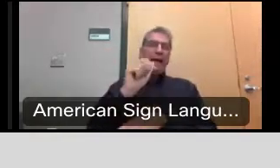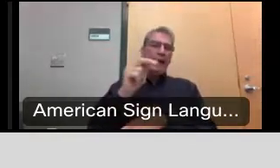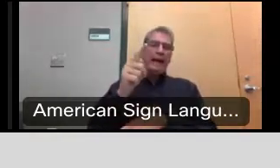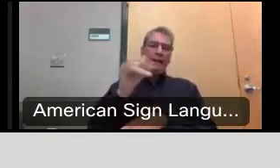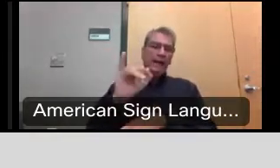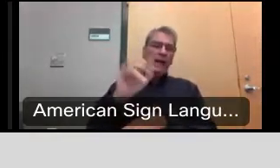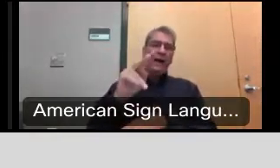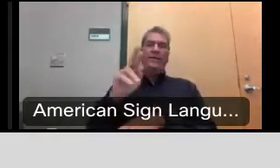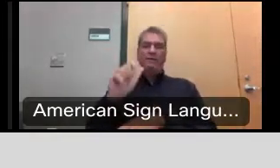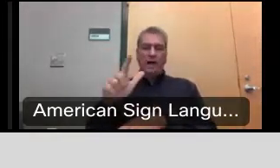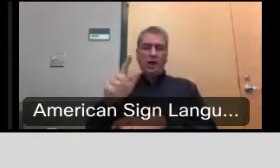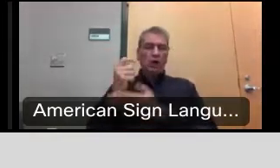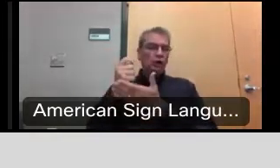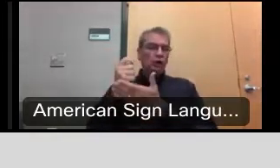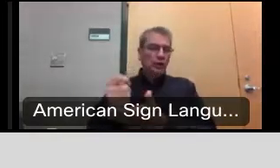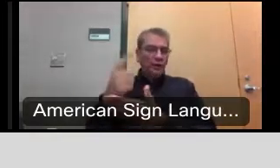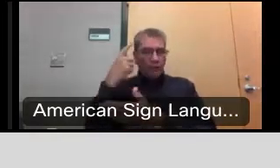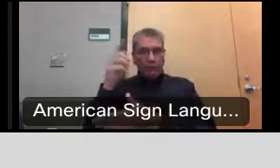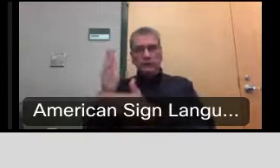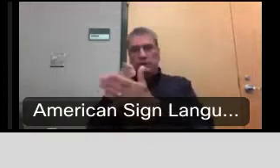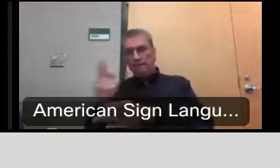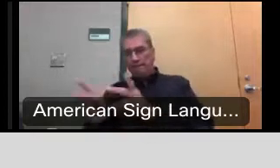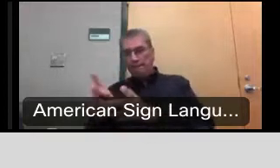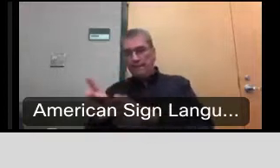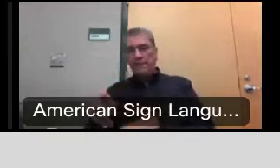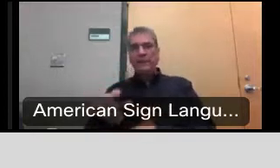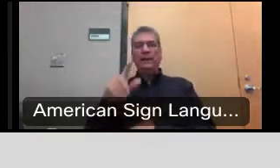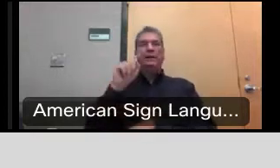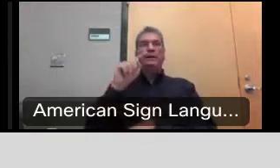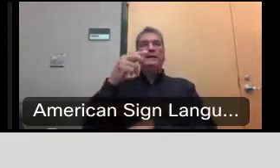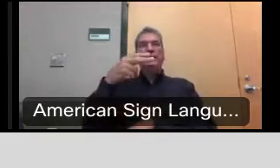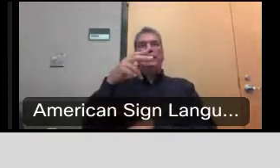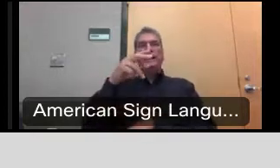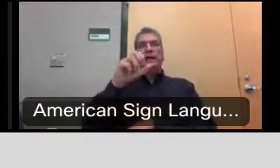risk of folks. Uh, we, uh, DHS, um, supported some infusion